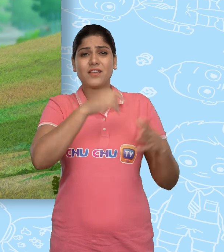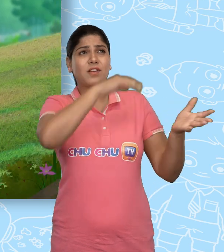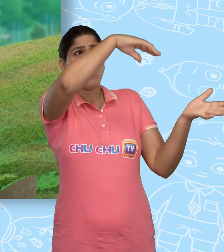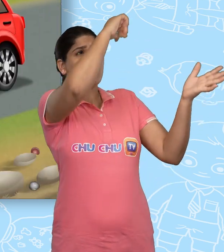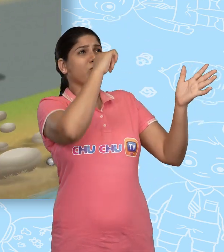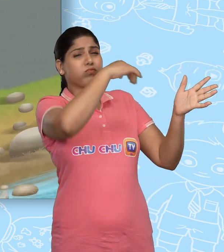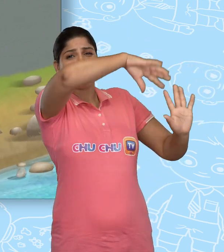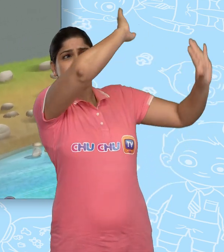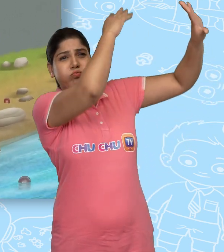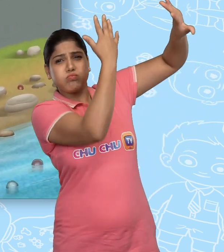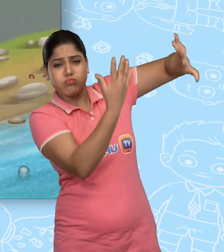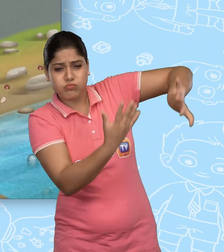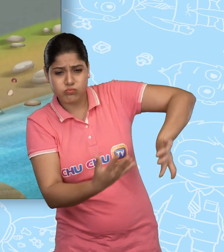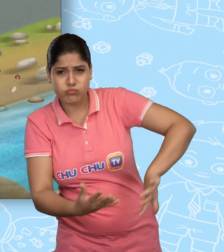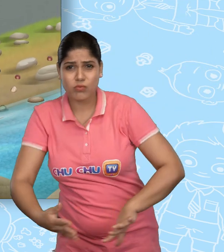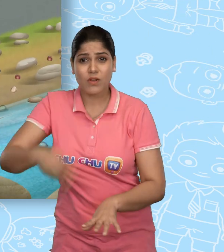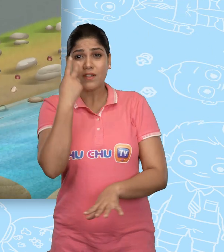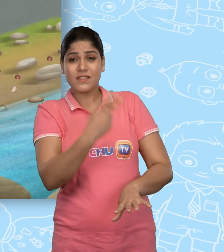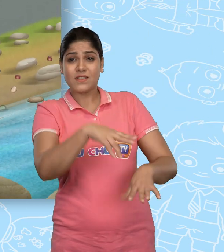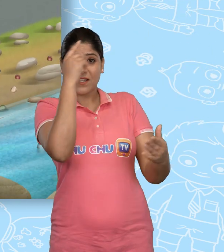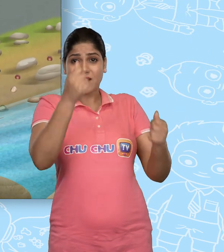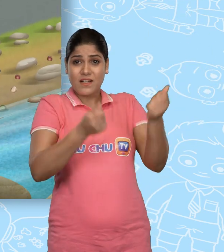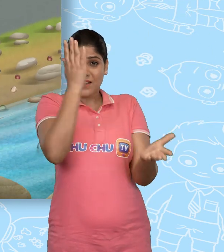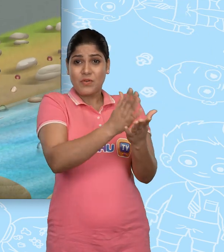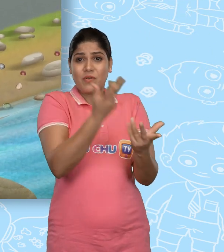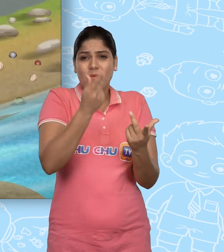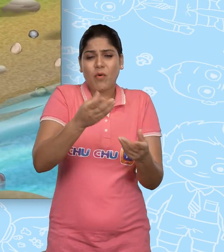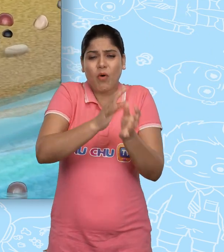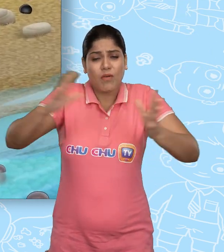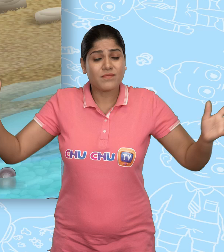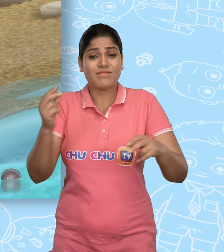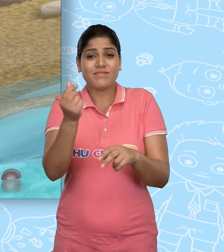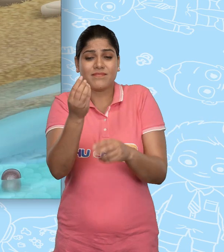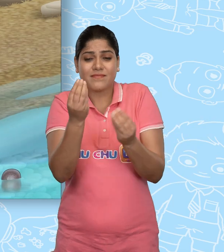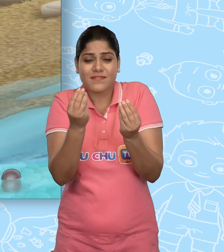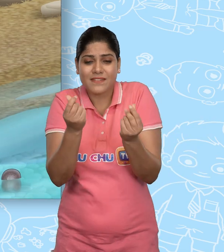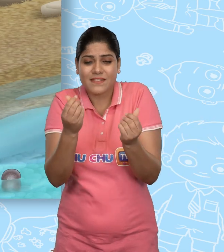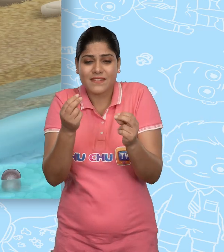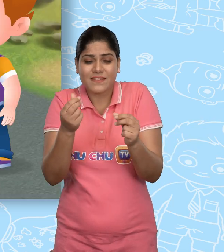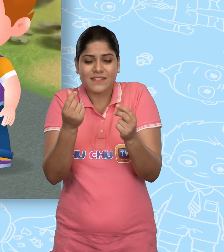Mother stopped the car next to a stream. There were many pebbles there.